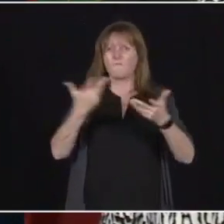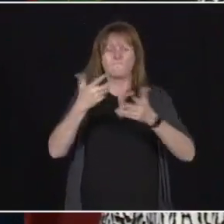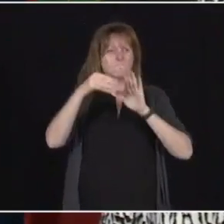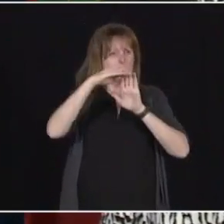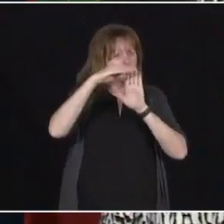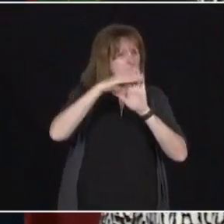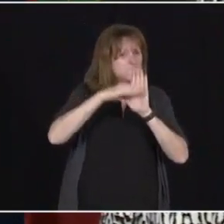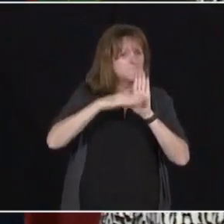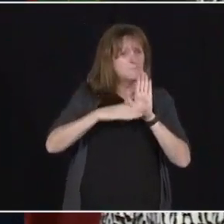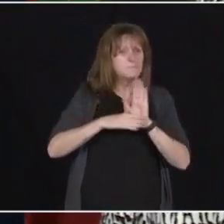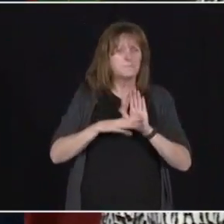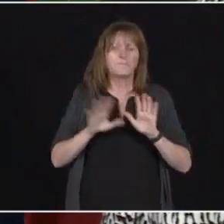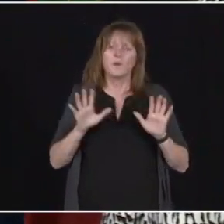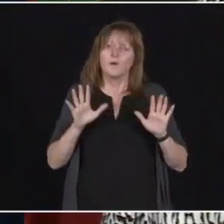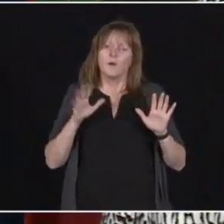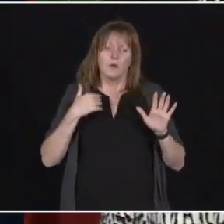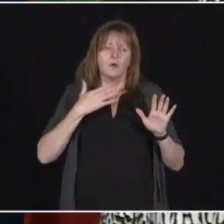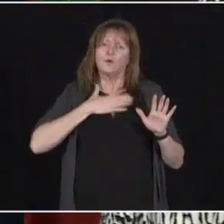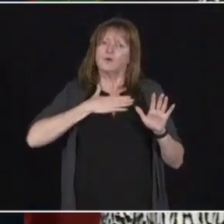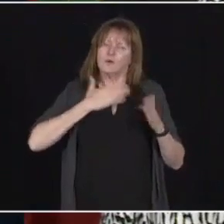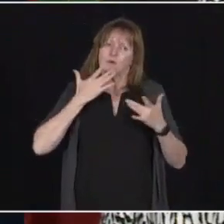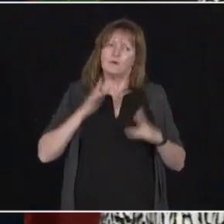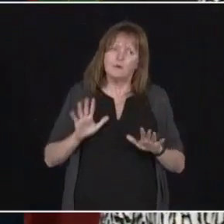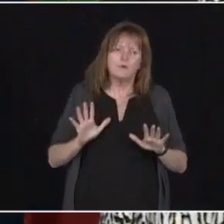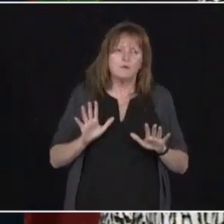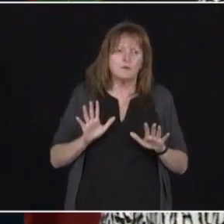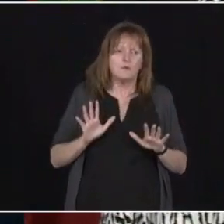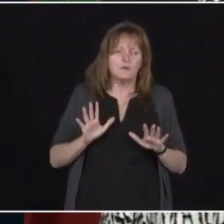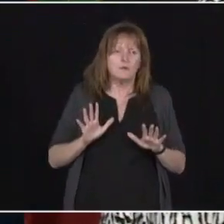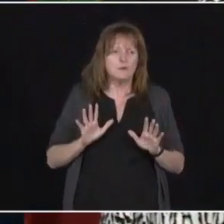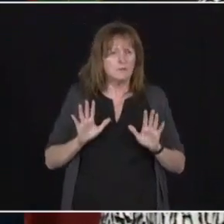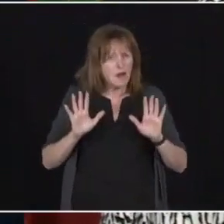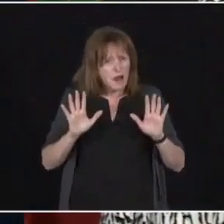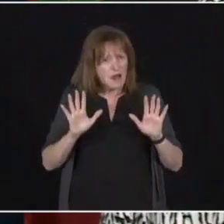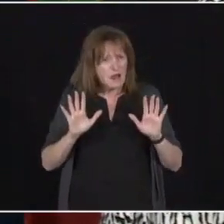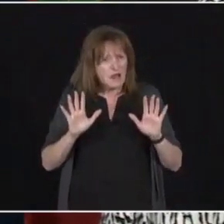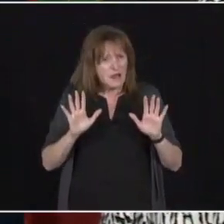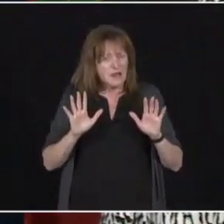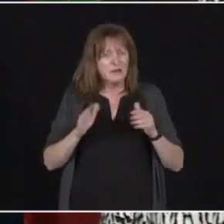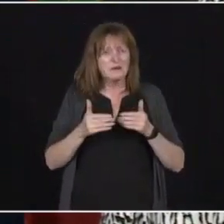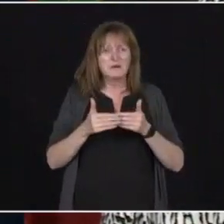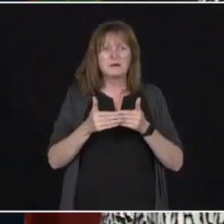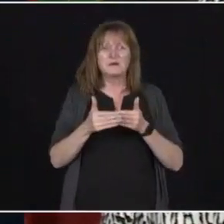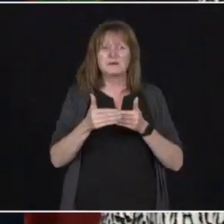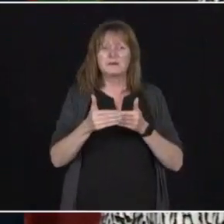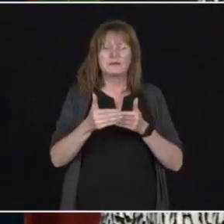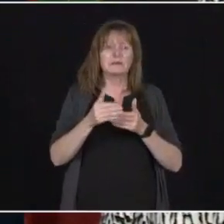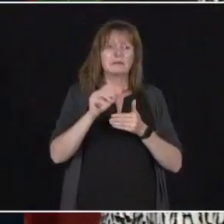position if it wasn't for the great people of the province and listen to the protocol of the chief medical officer, what